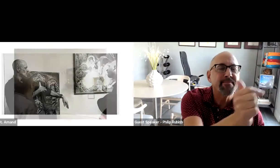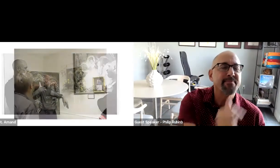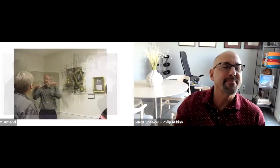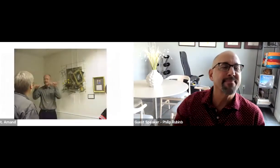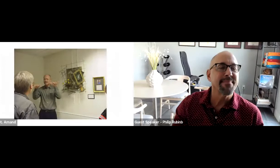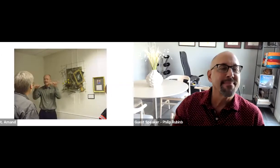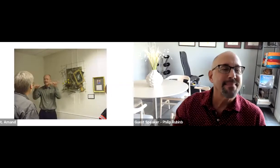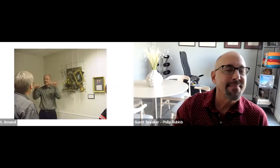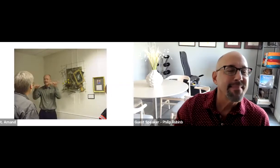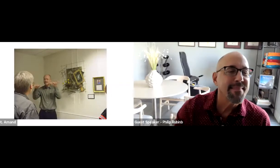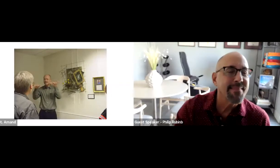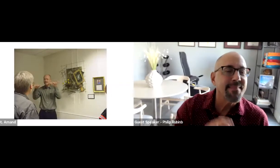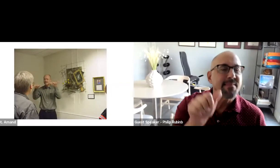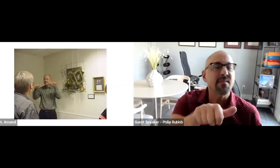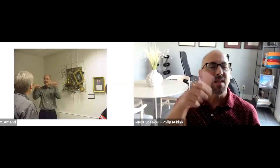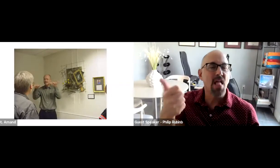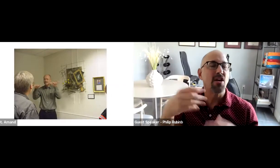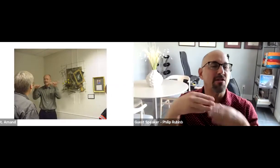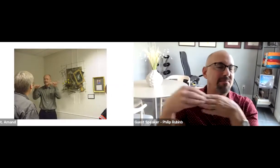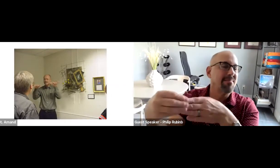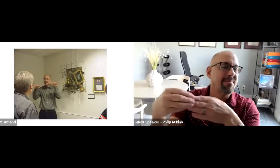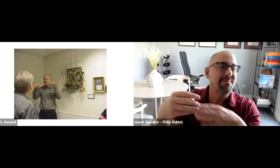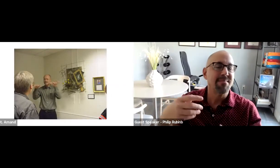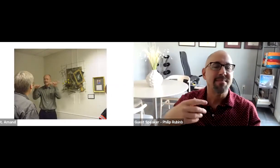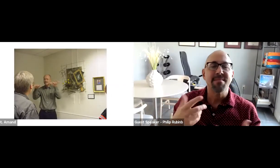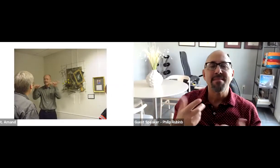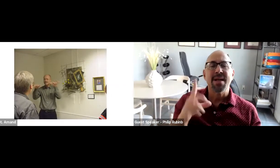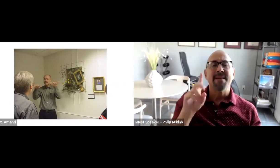You know, he just was very into telling his stories.